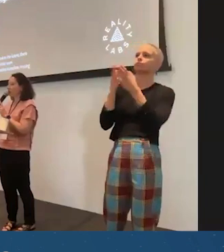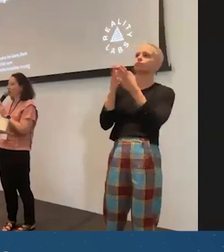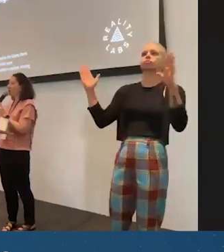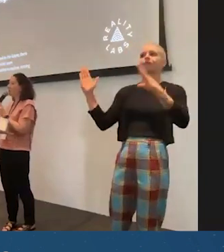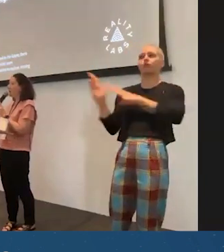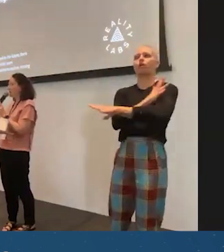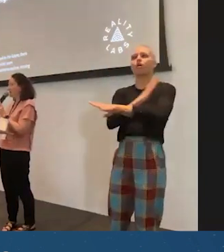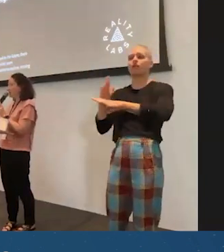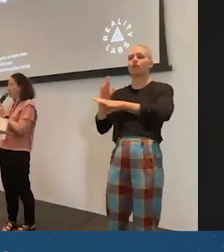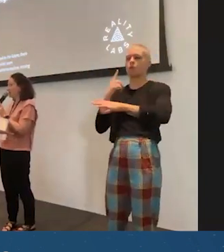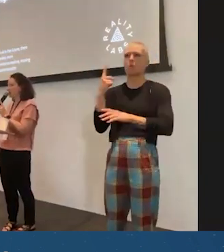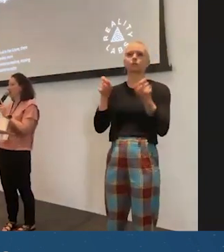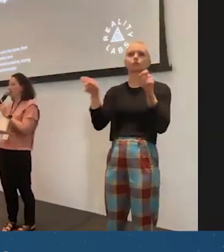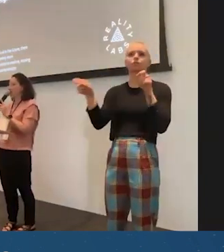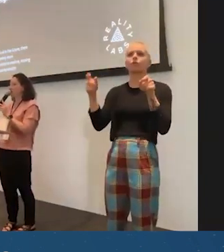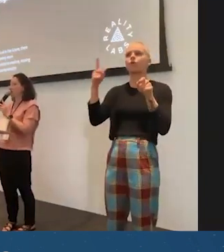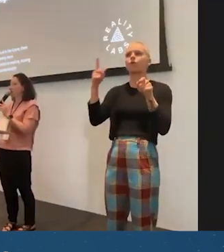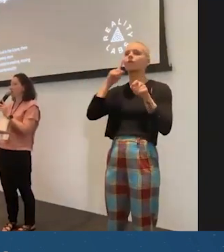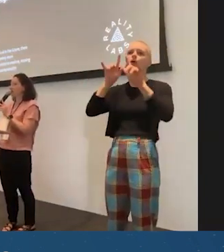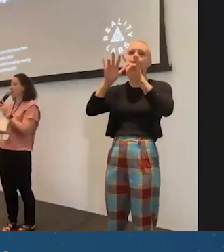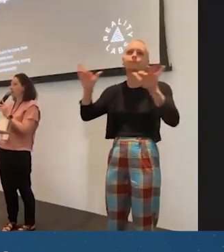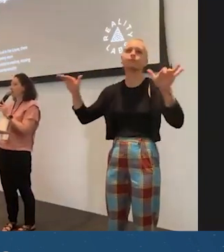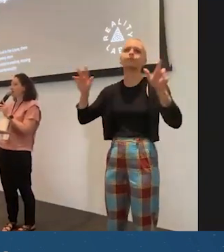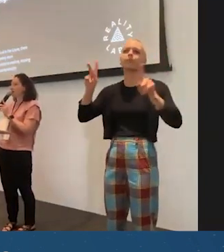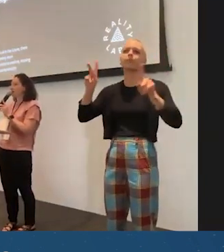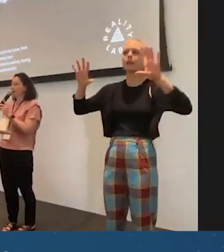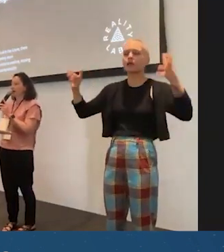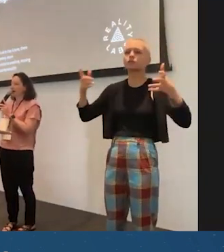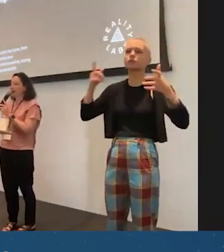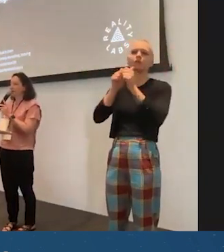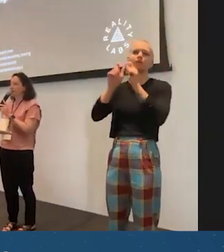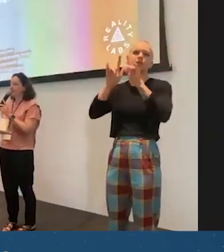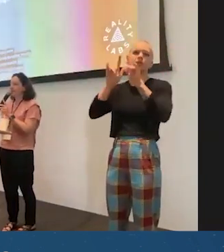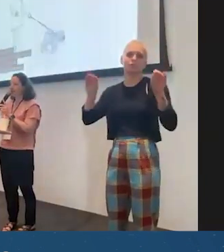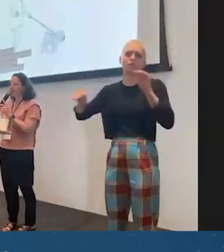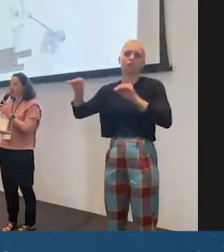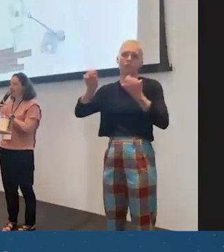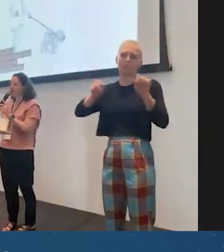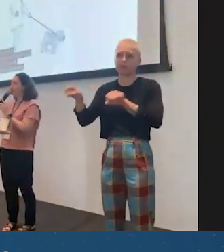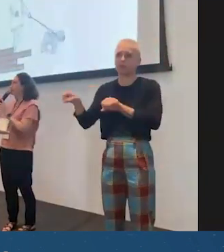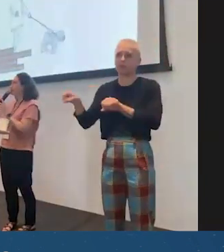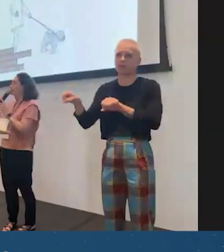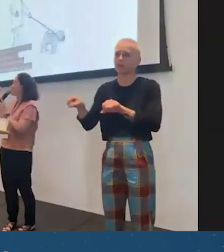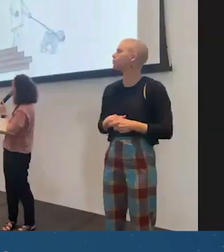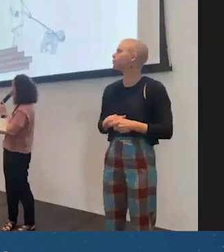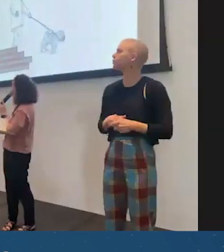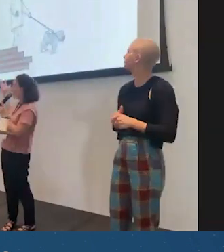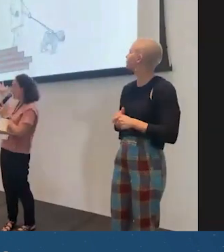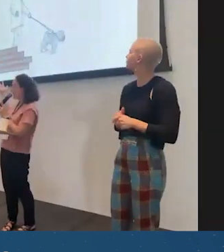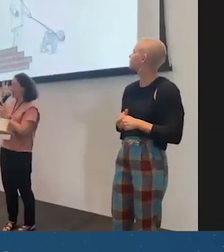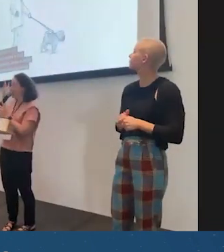across populations with diverse motor abilities. You've seen in the early videos that I